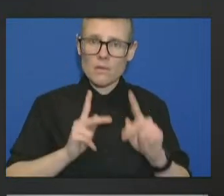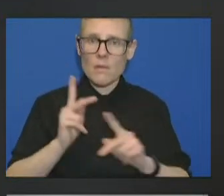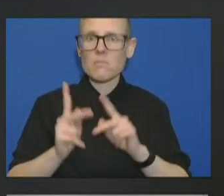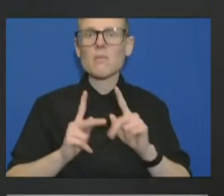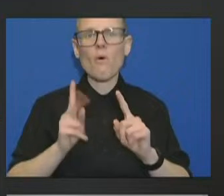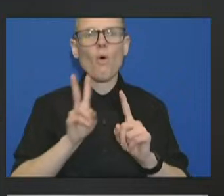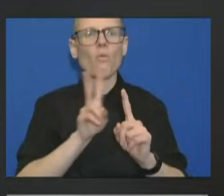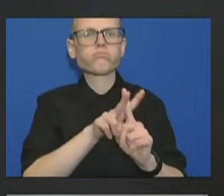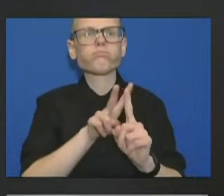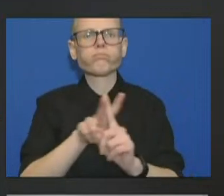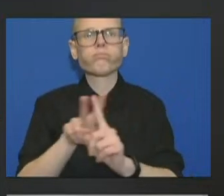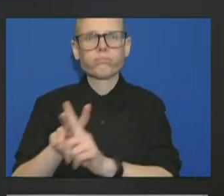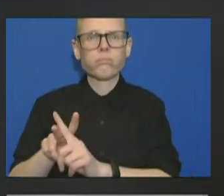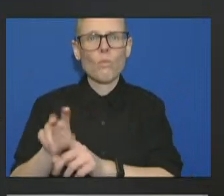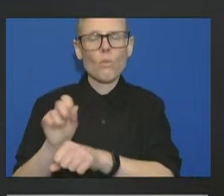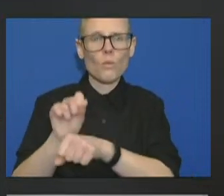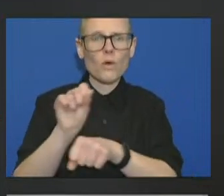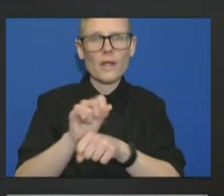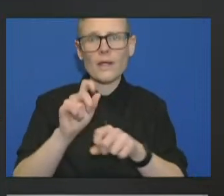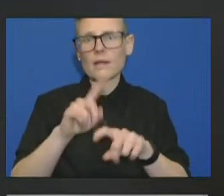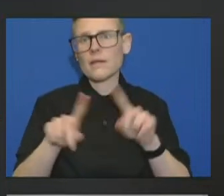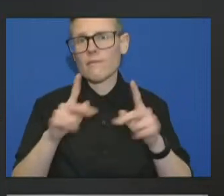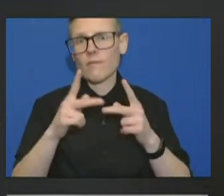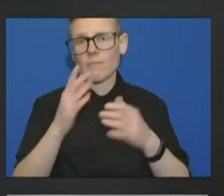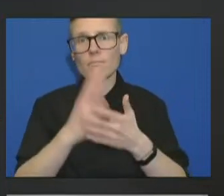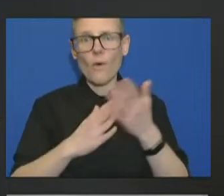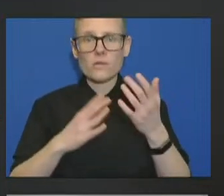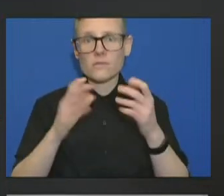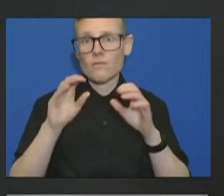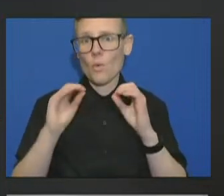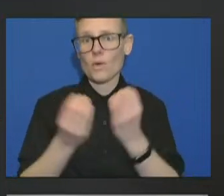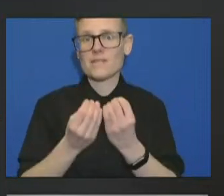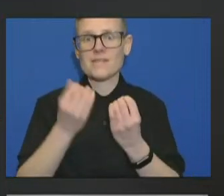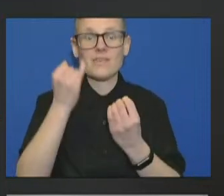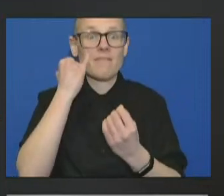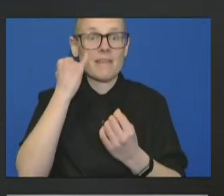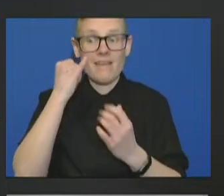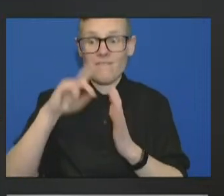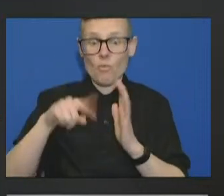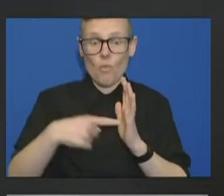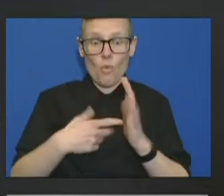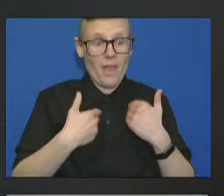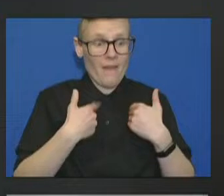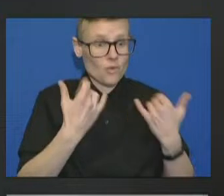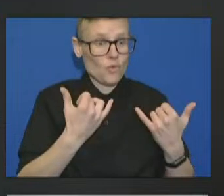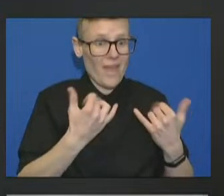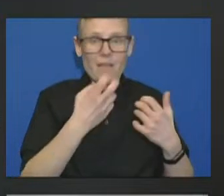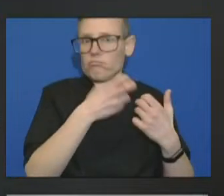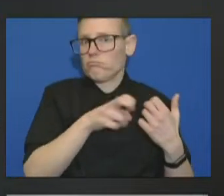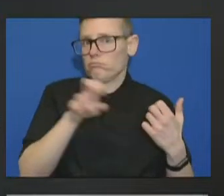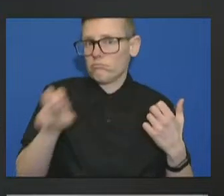and want to make sure that we've got folks in play in different